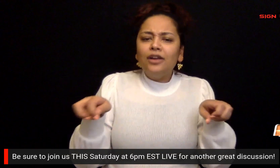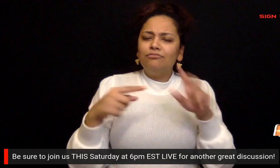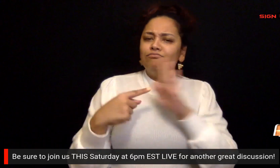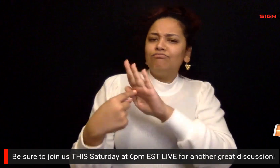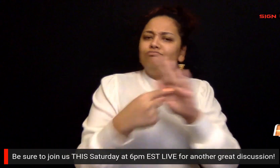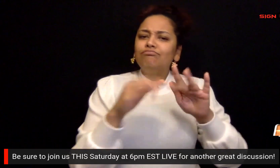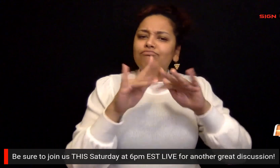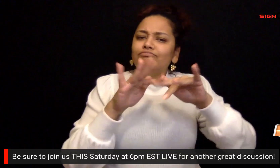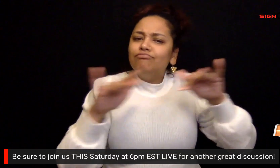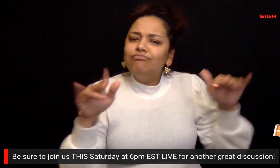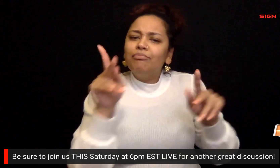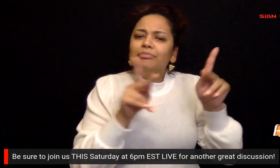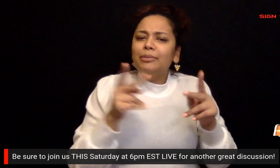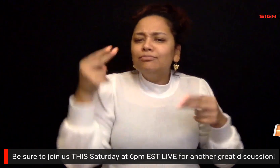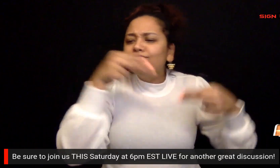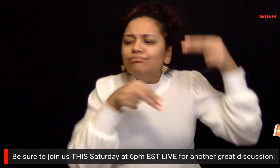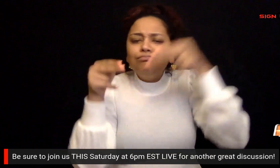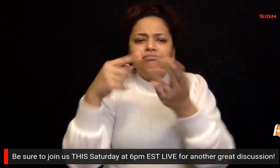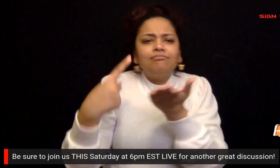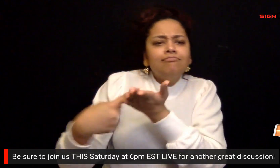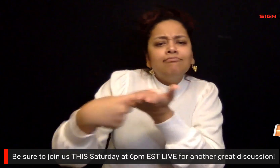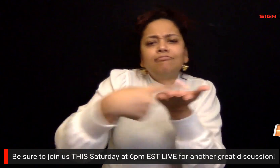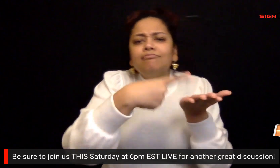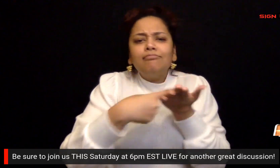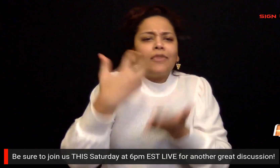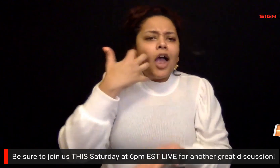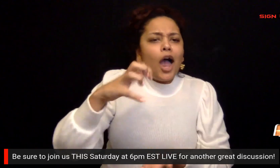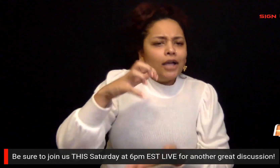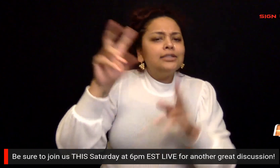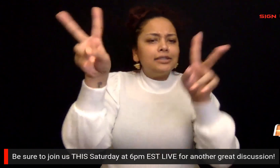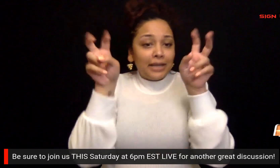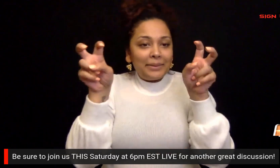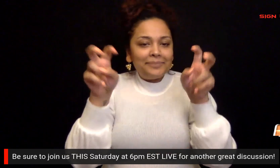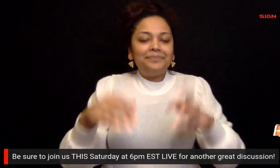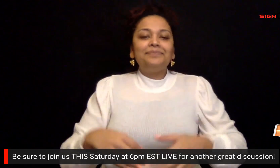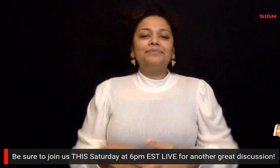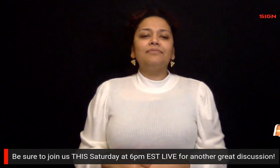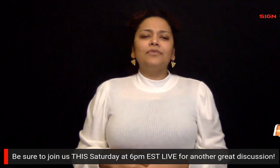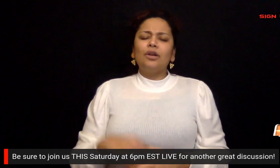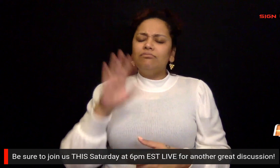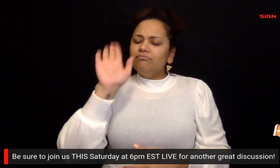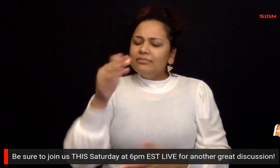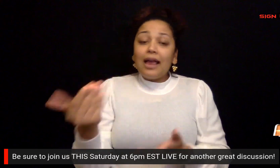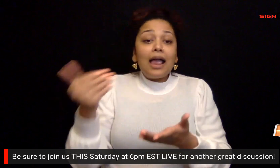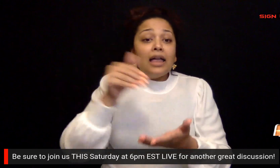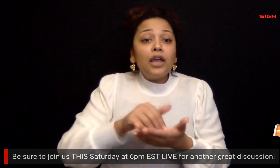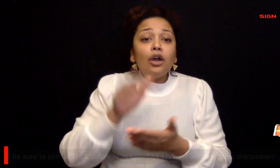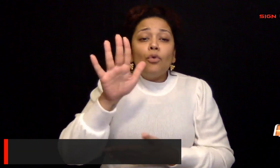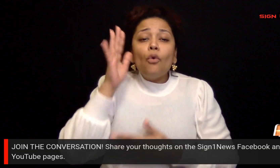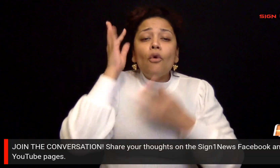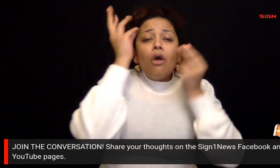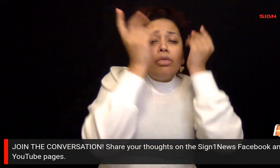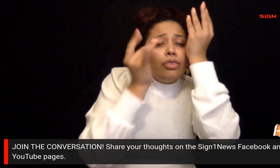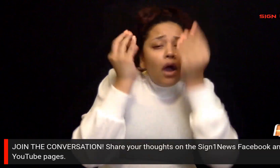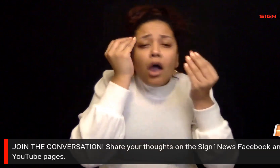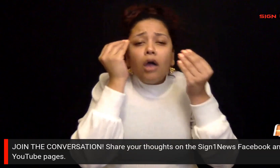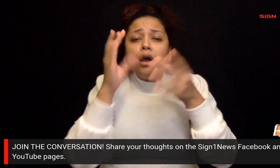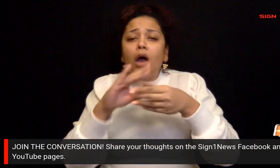to discuss the hot topics of the week again be sure to post your thoughts and your comments